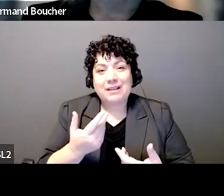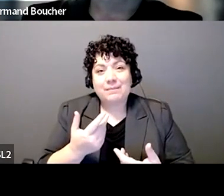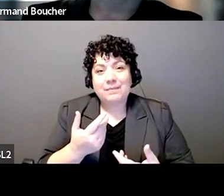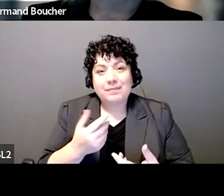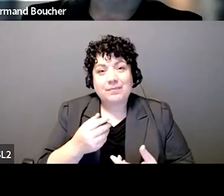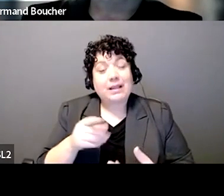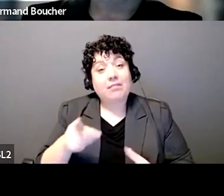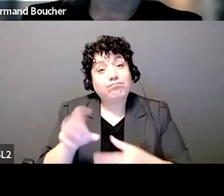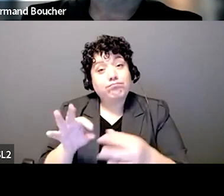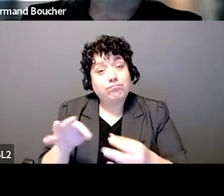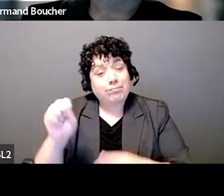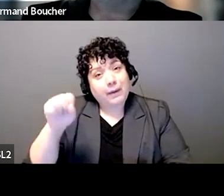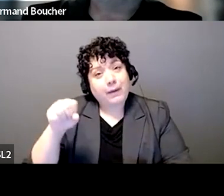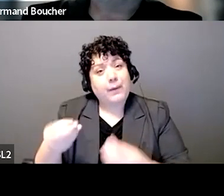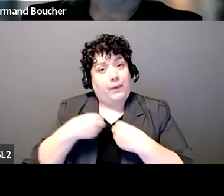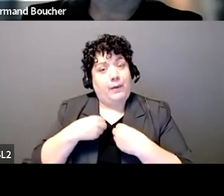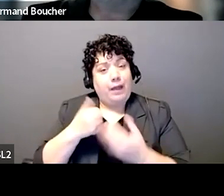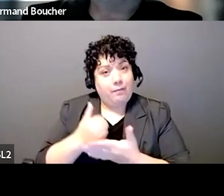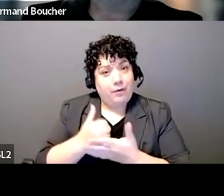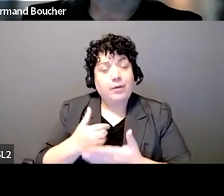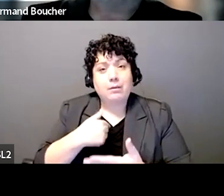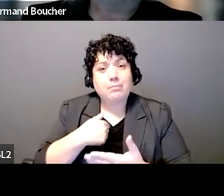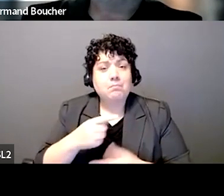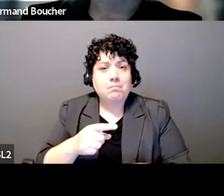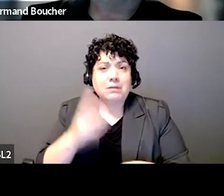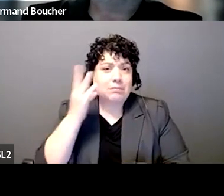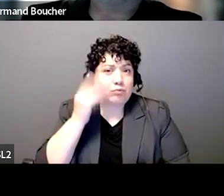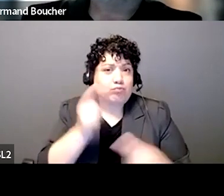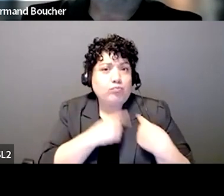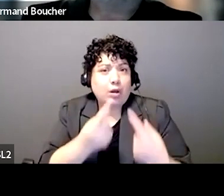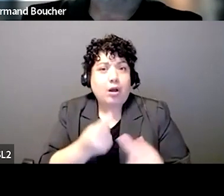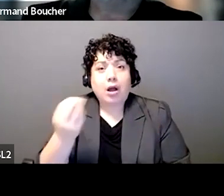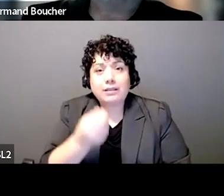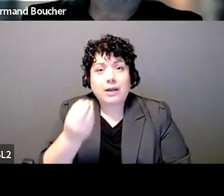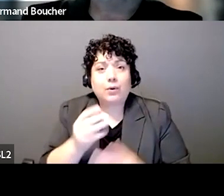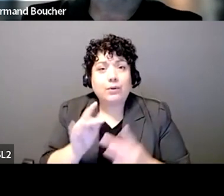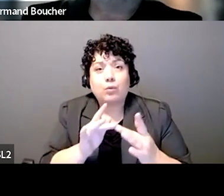you know we have a long experience in Ontario with the Ontario Network of Injured Worker Groups